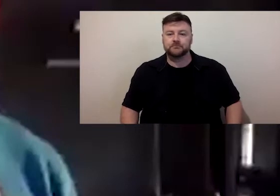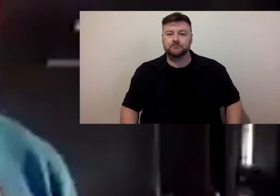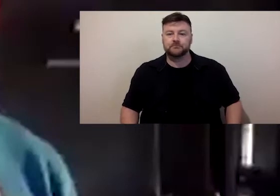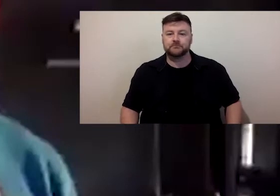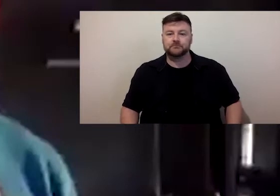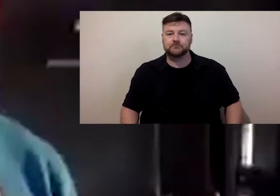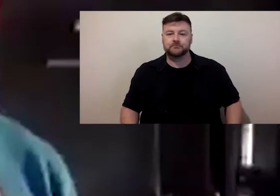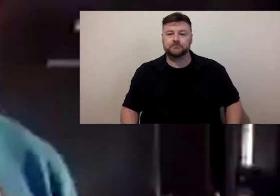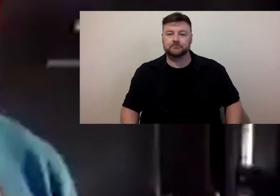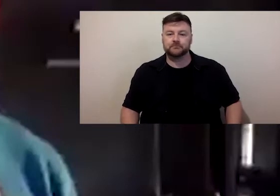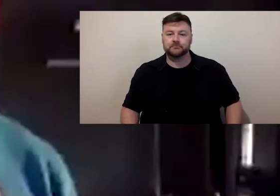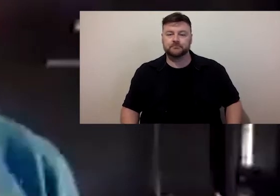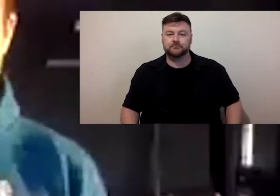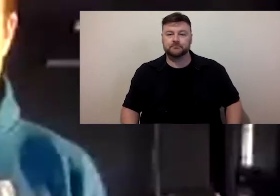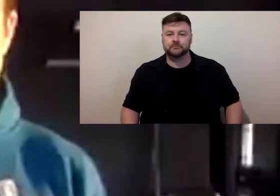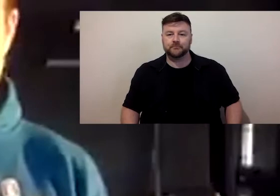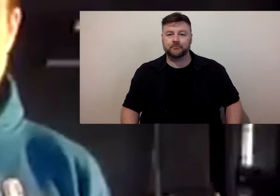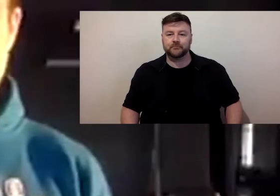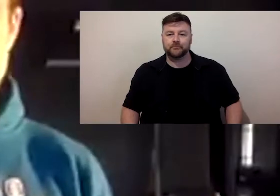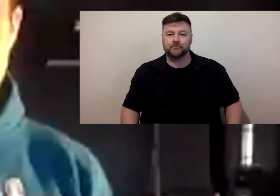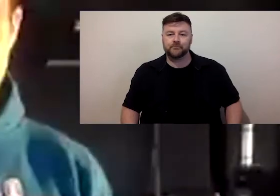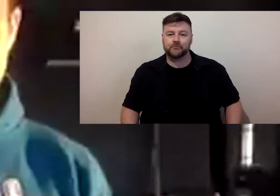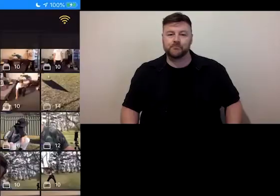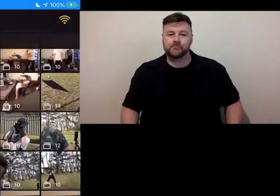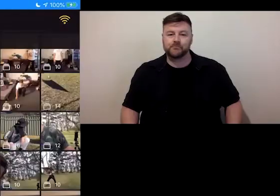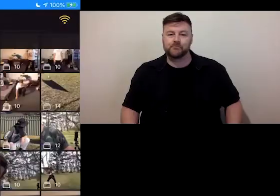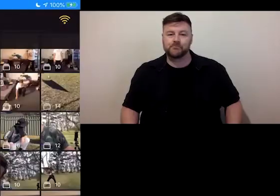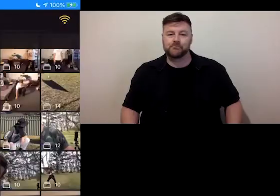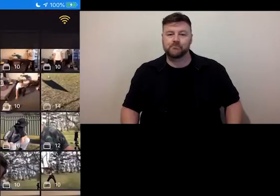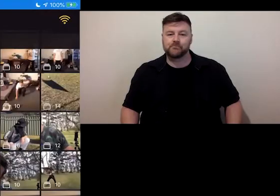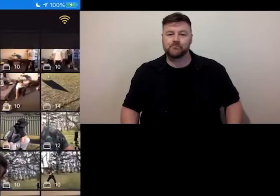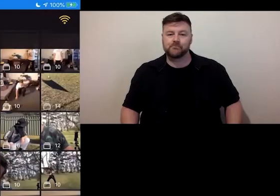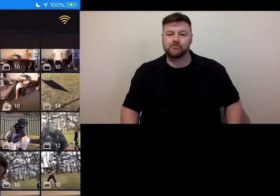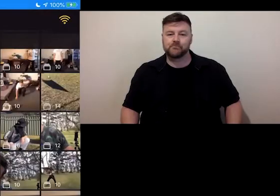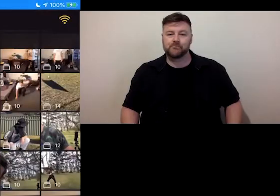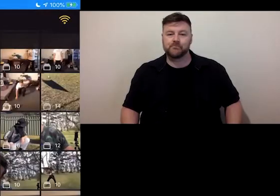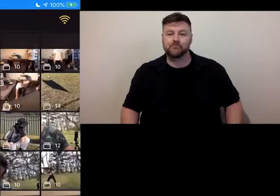OK.